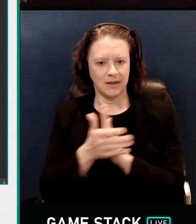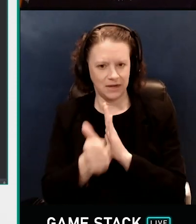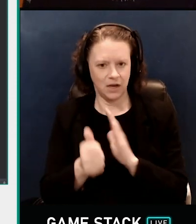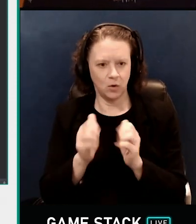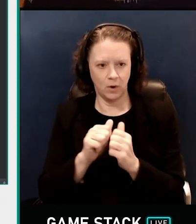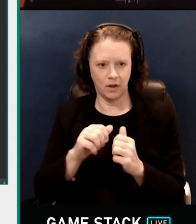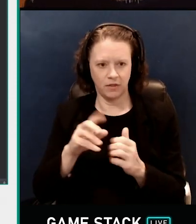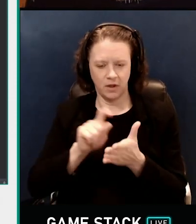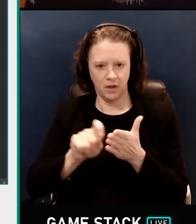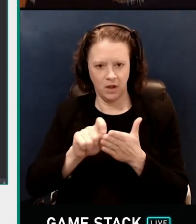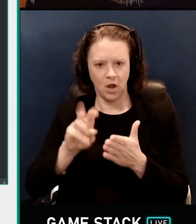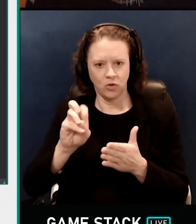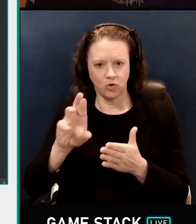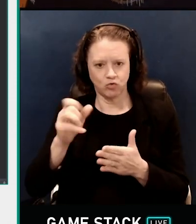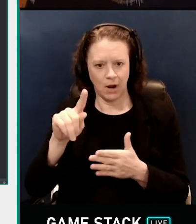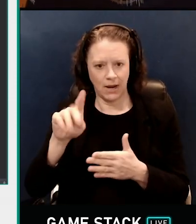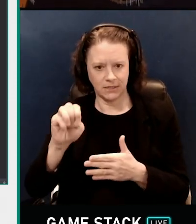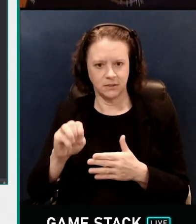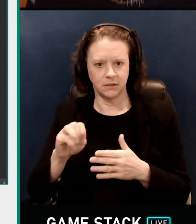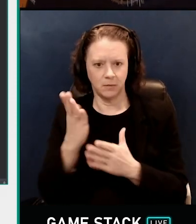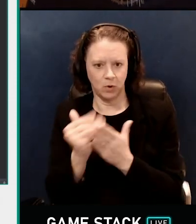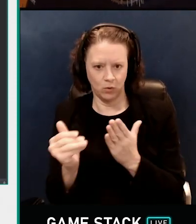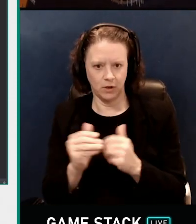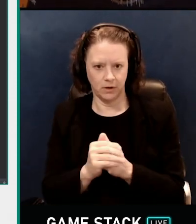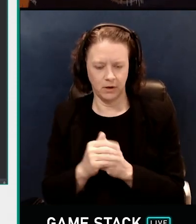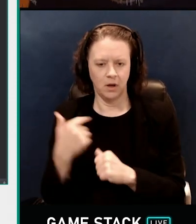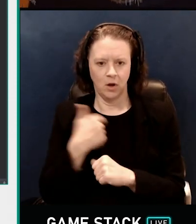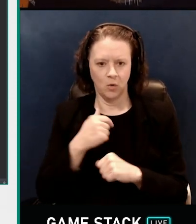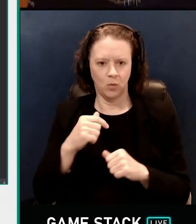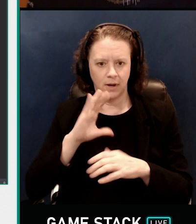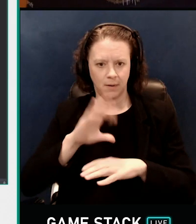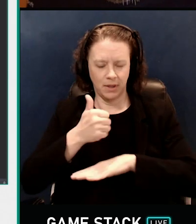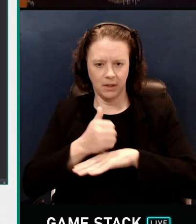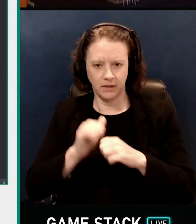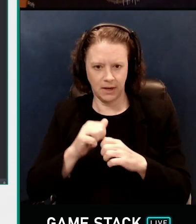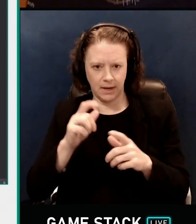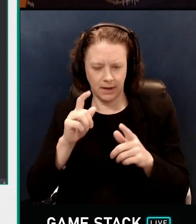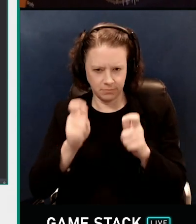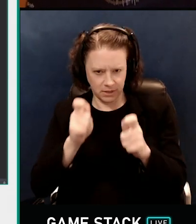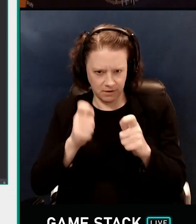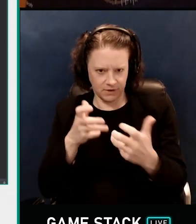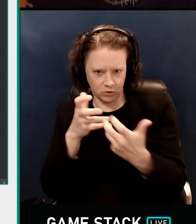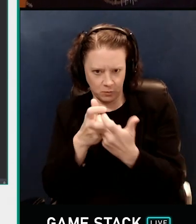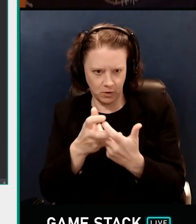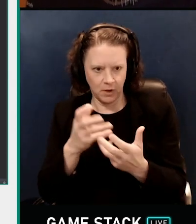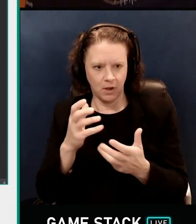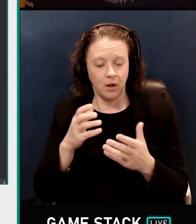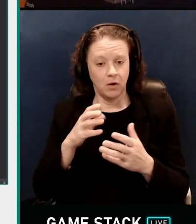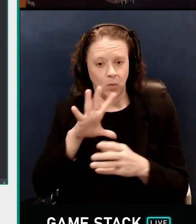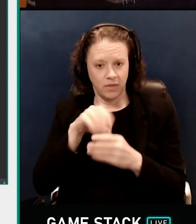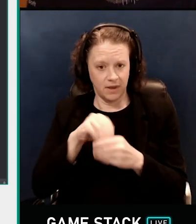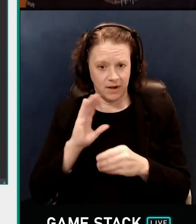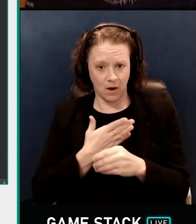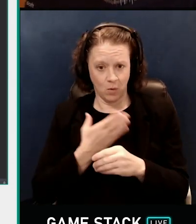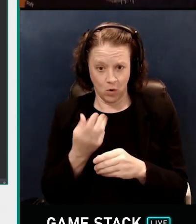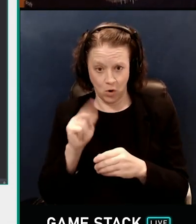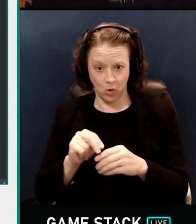We built a configurable UI for gears formation within our own internal Test Assist tool that you can see on